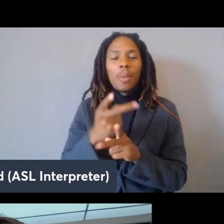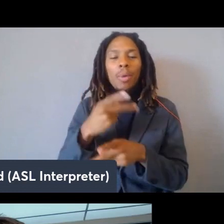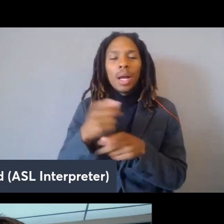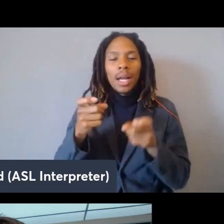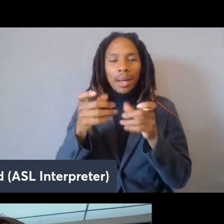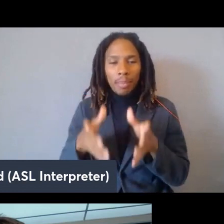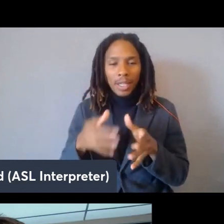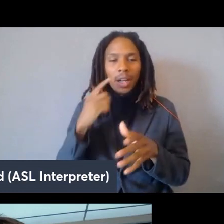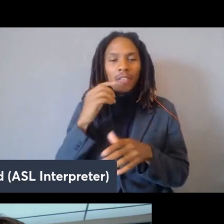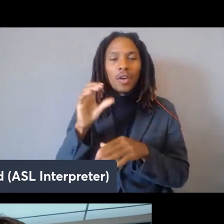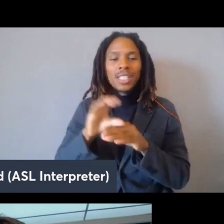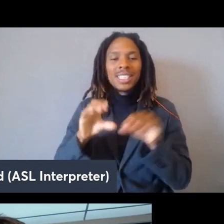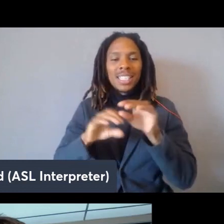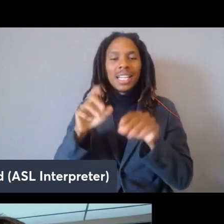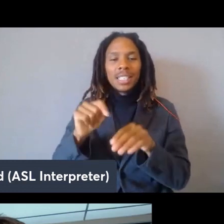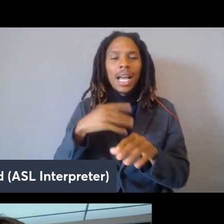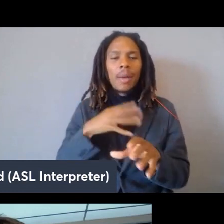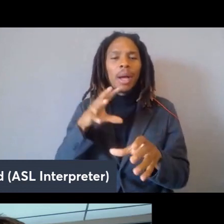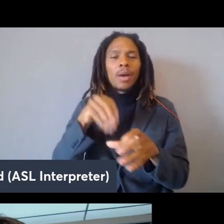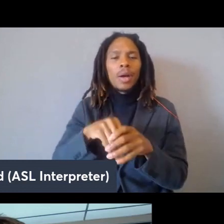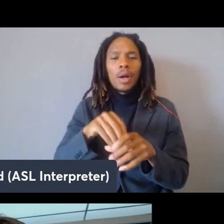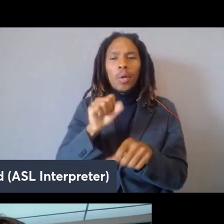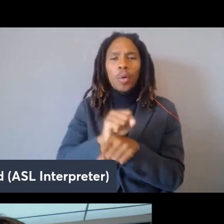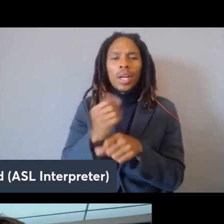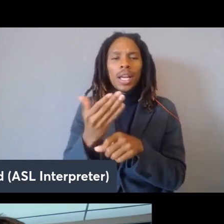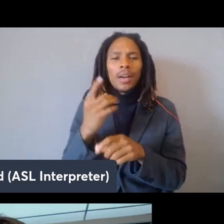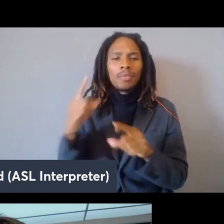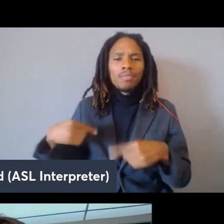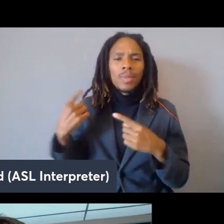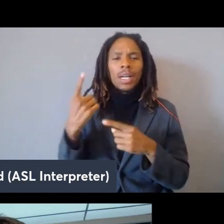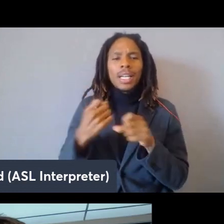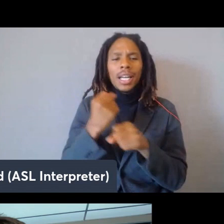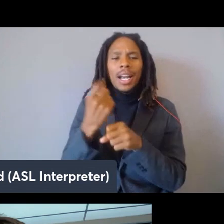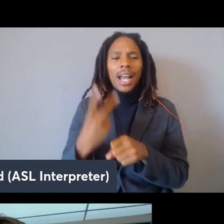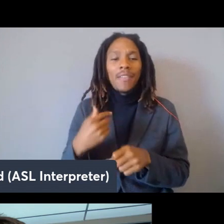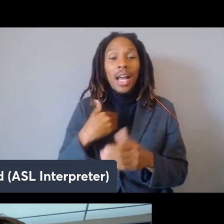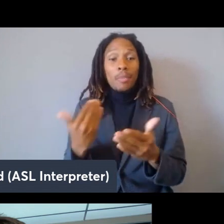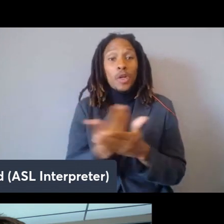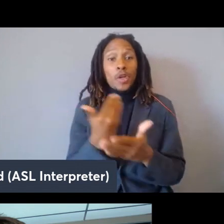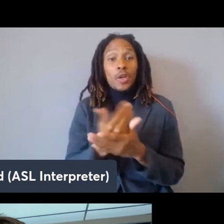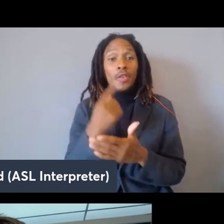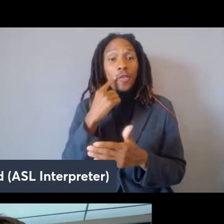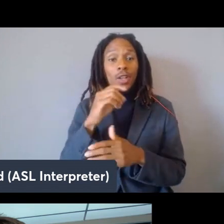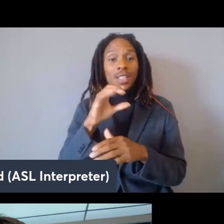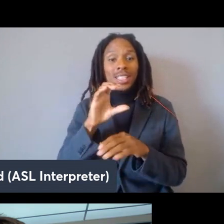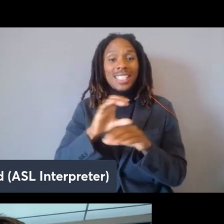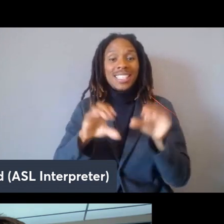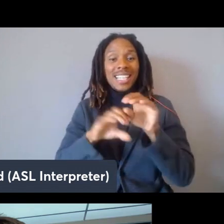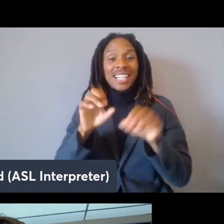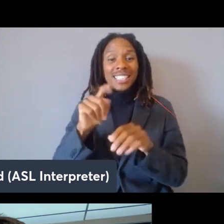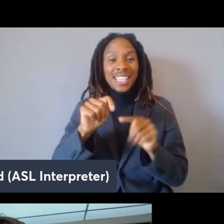I've been part of the Amazon family for almost a year and a half, and I'm a new member to the StackSets team, so really excited to be on the show.